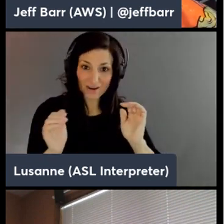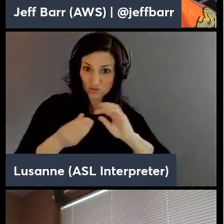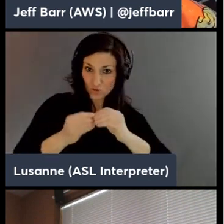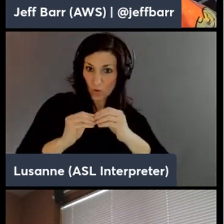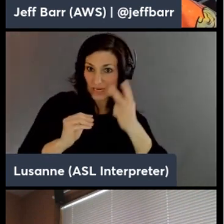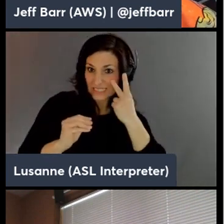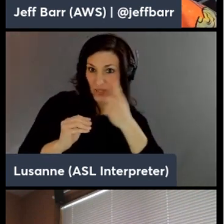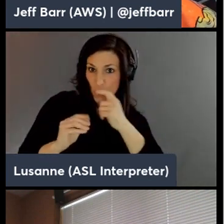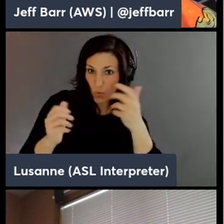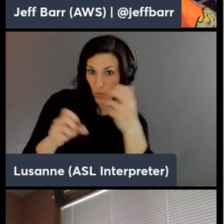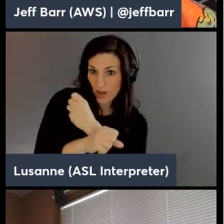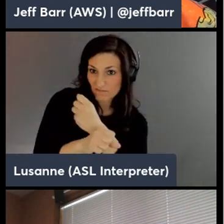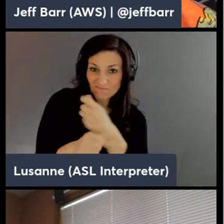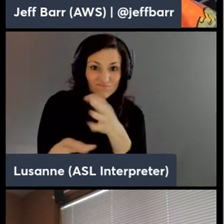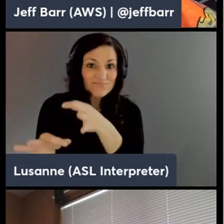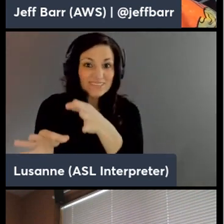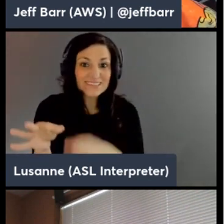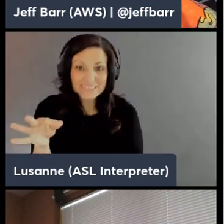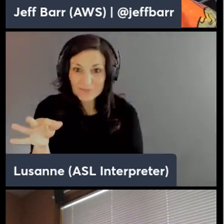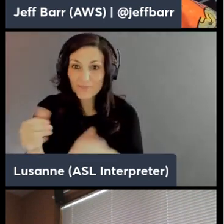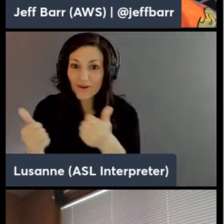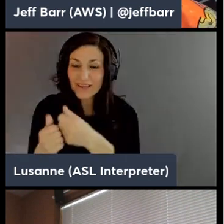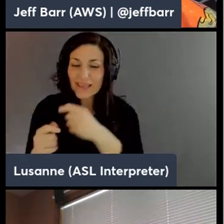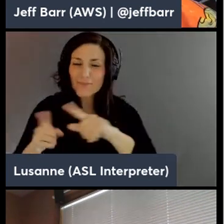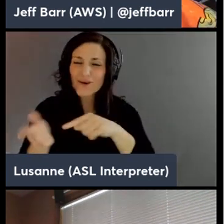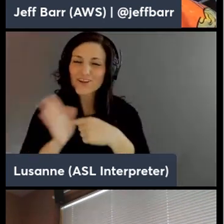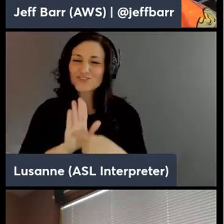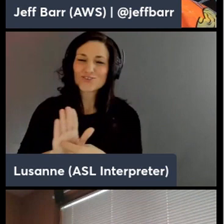but it demonstrates talking between the two different components, essentially.